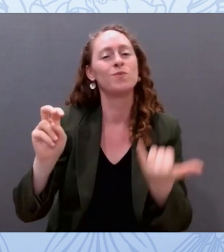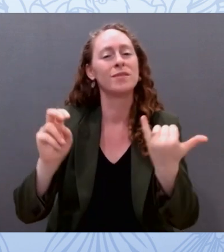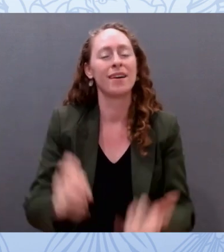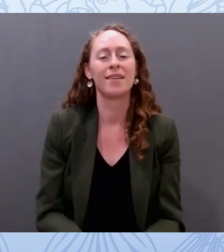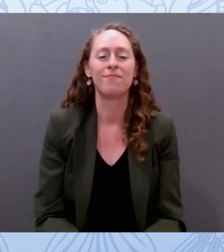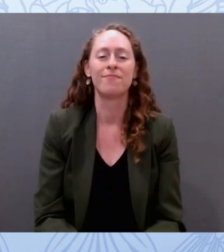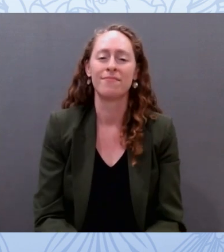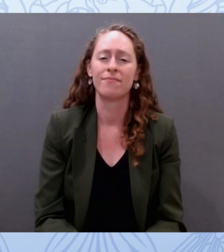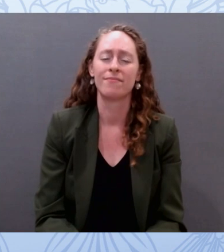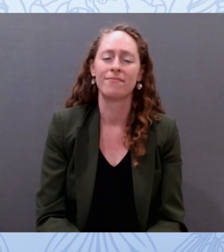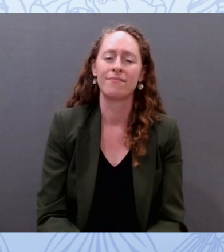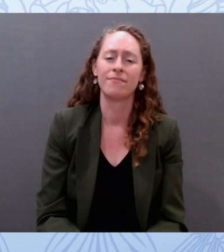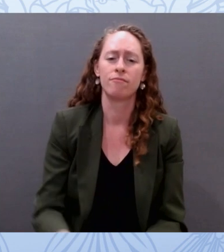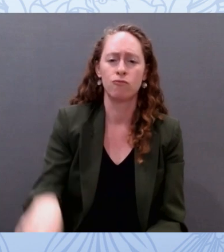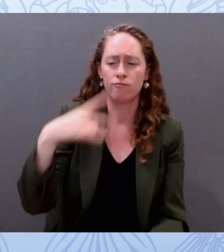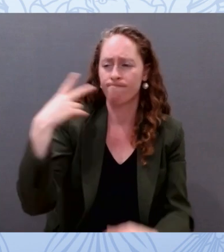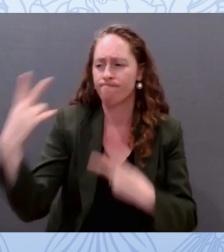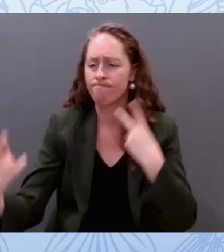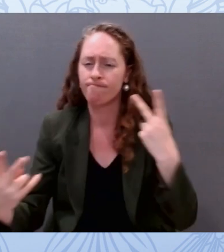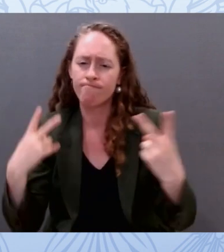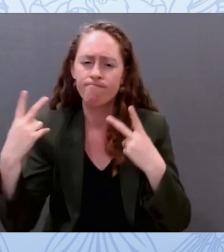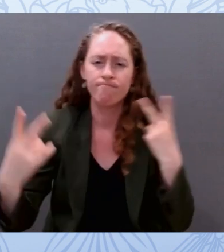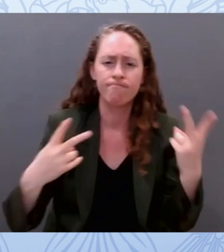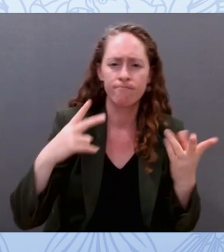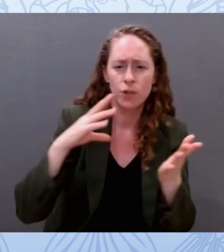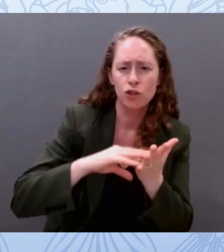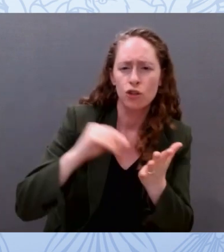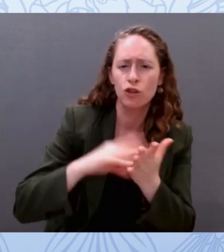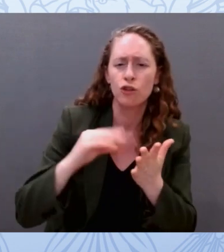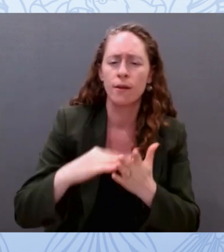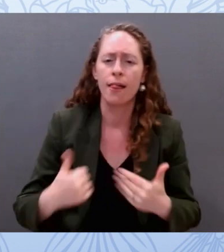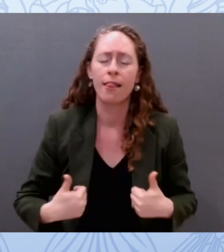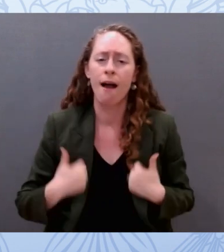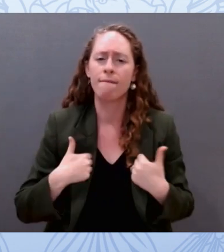They give you strength to find joy and fulfillment